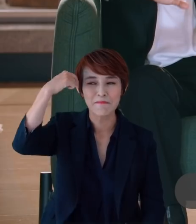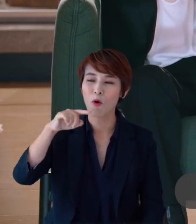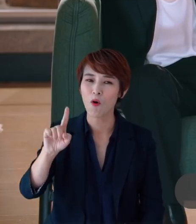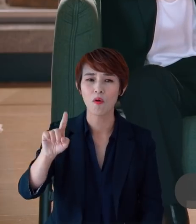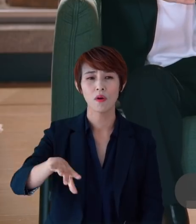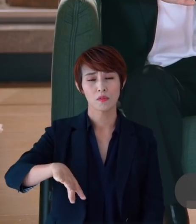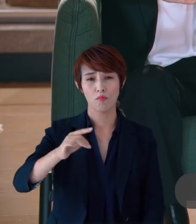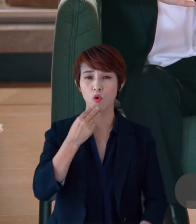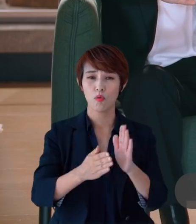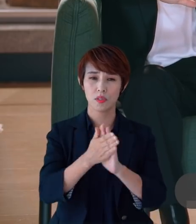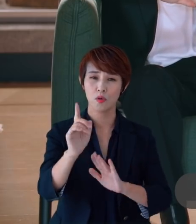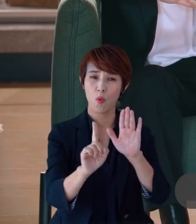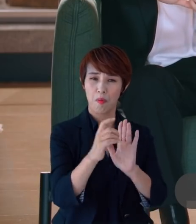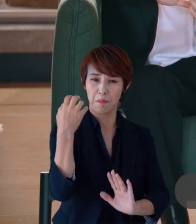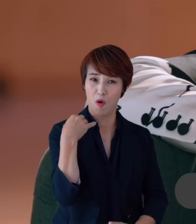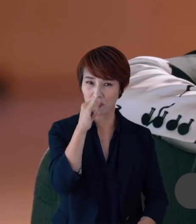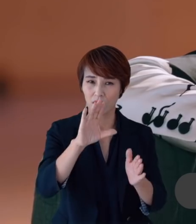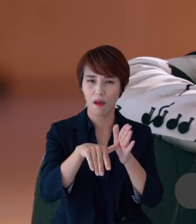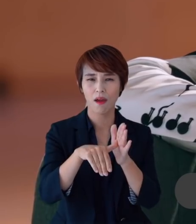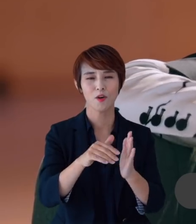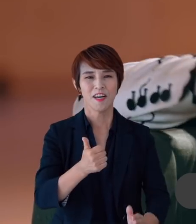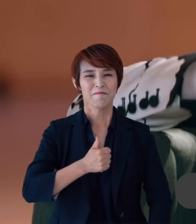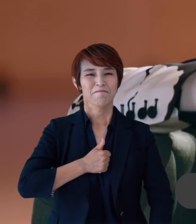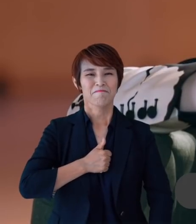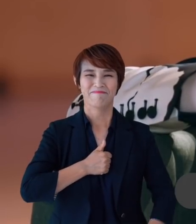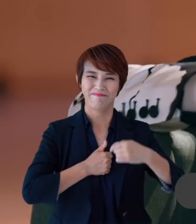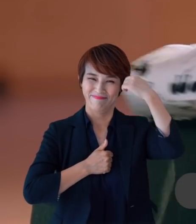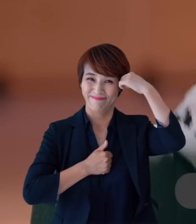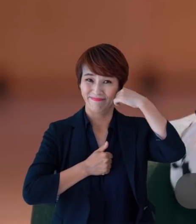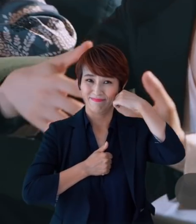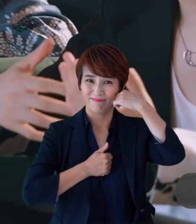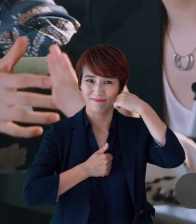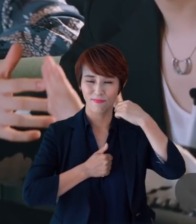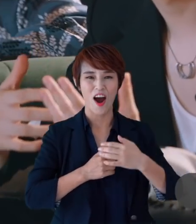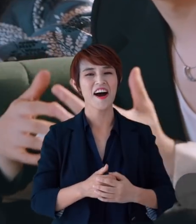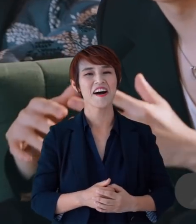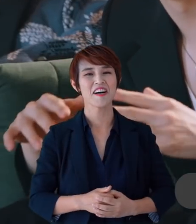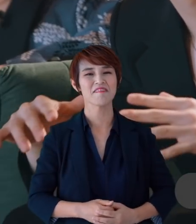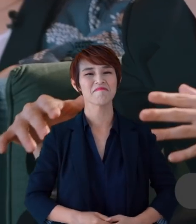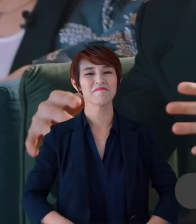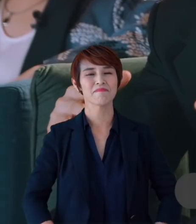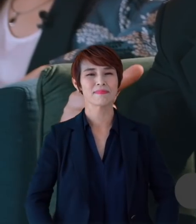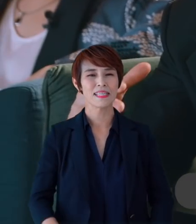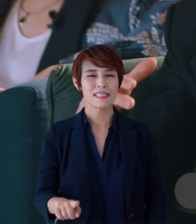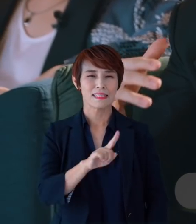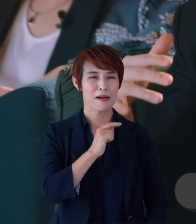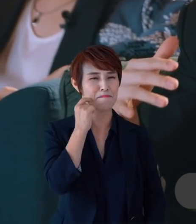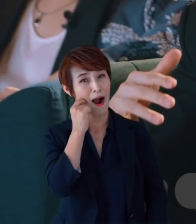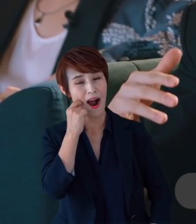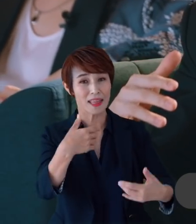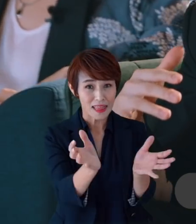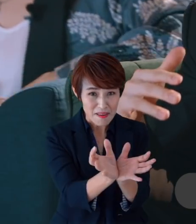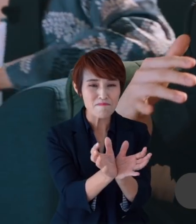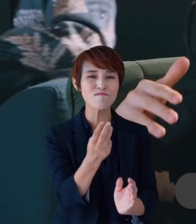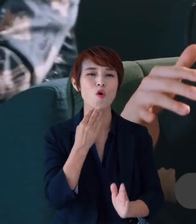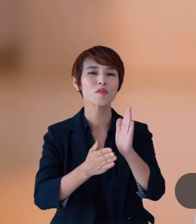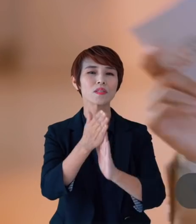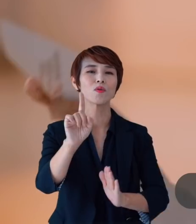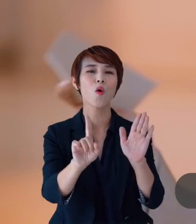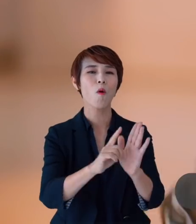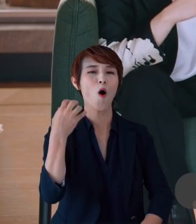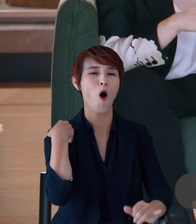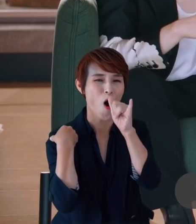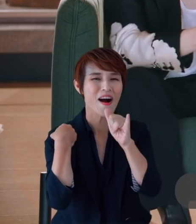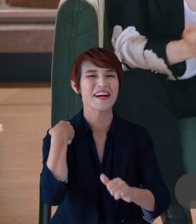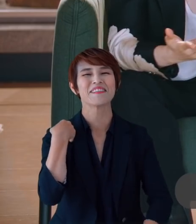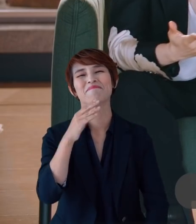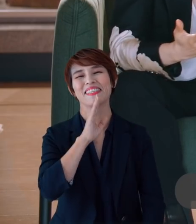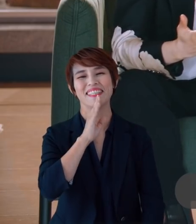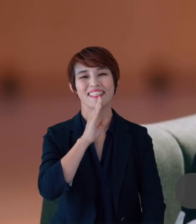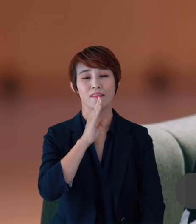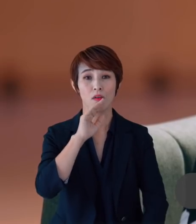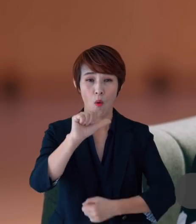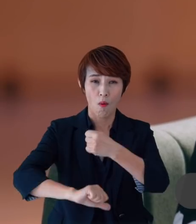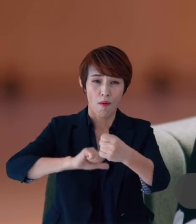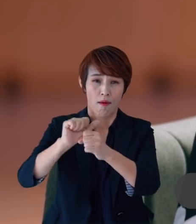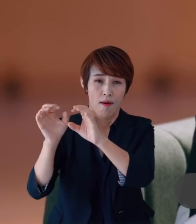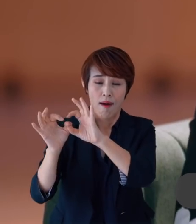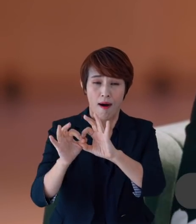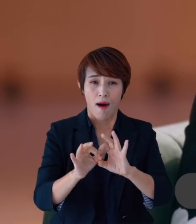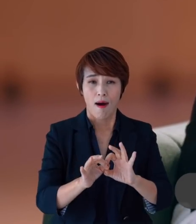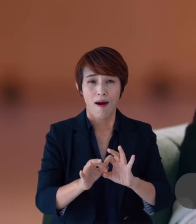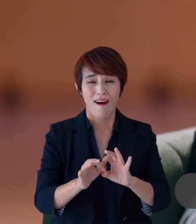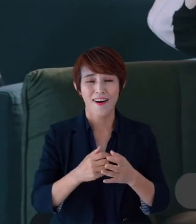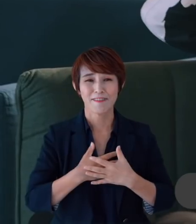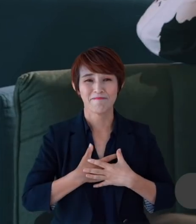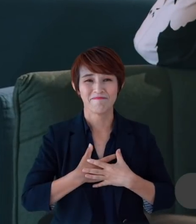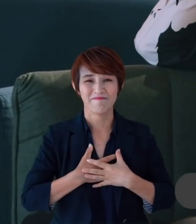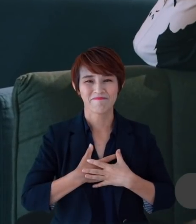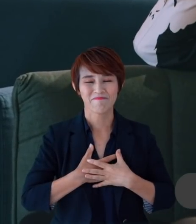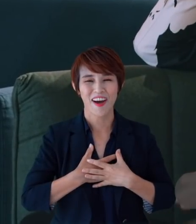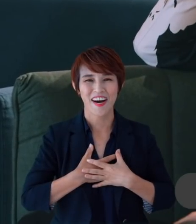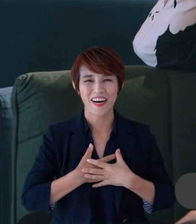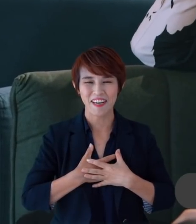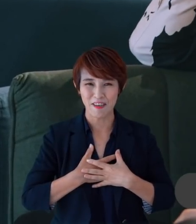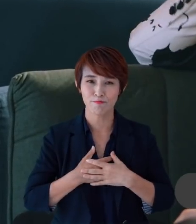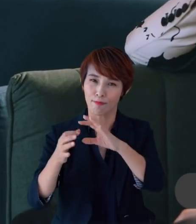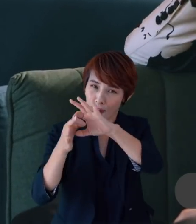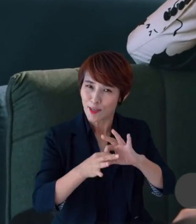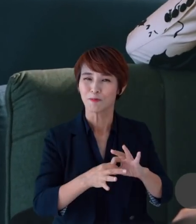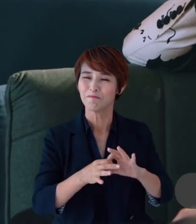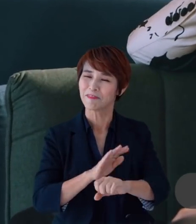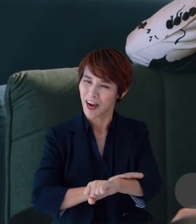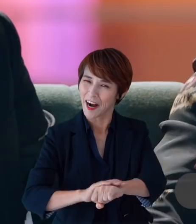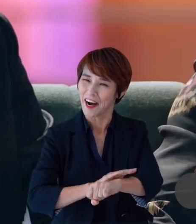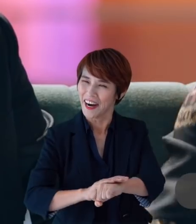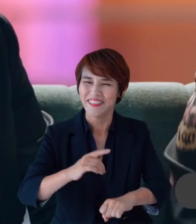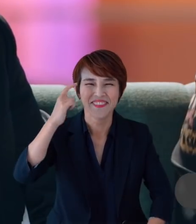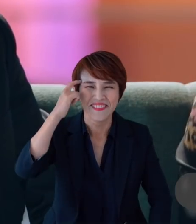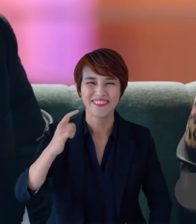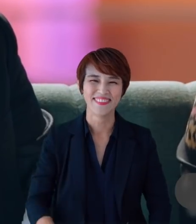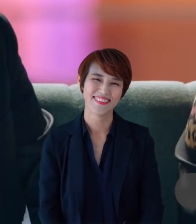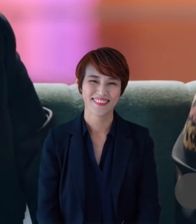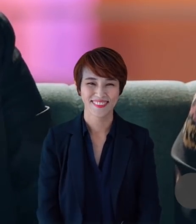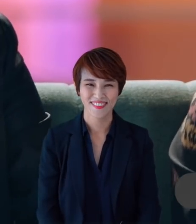When I first became ambassador, I felt really proud thinking that it’s something only the most popular people could do. But now as we mark our fifth year of ambassadorship, I feel like we have been doing very well for all five years.